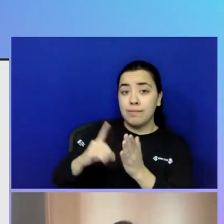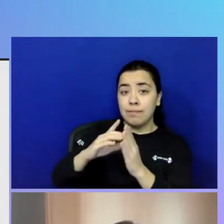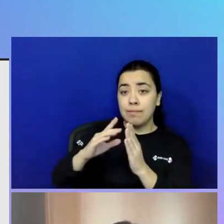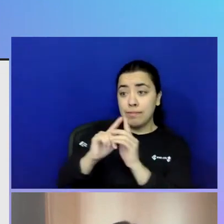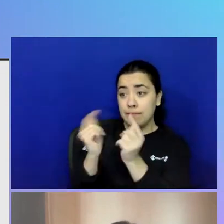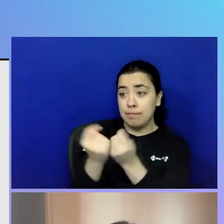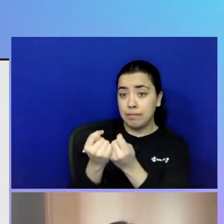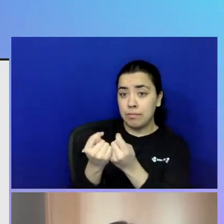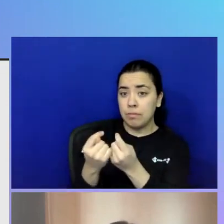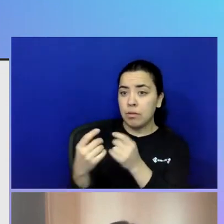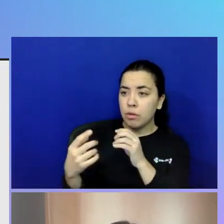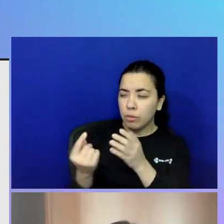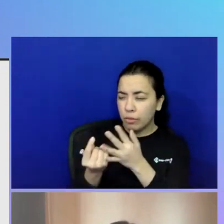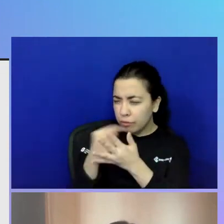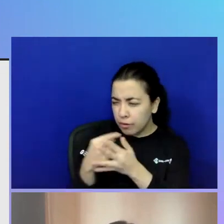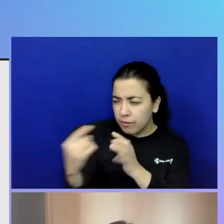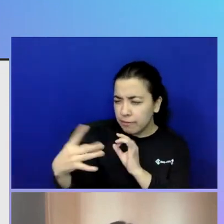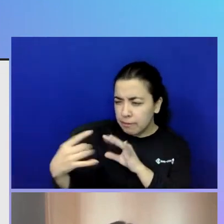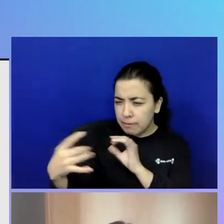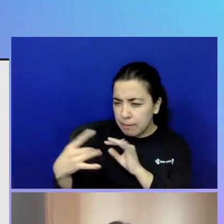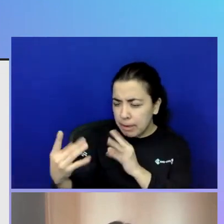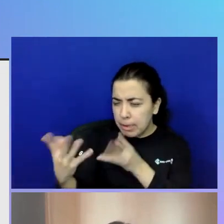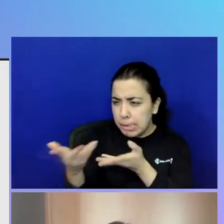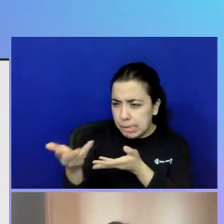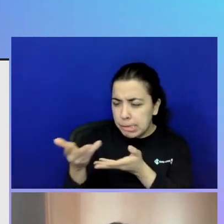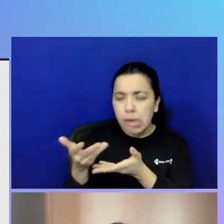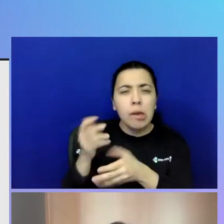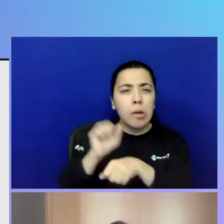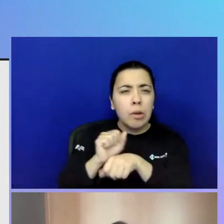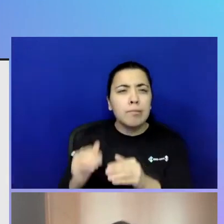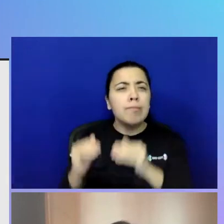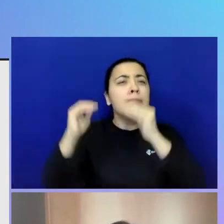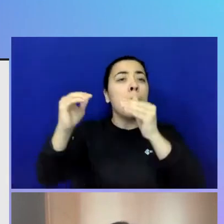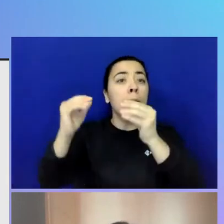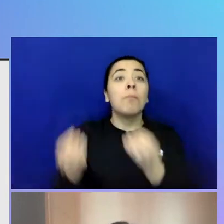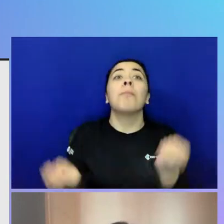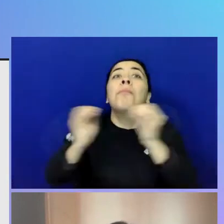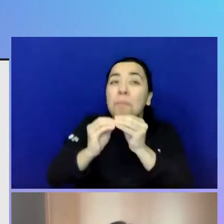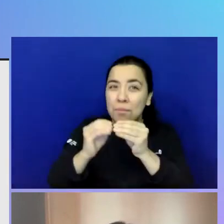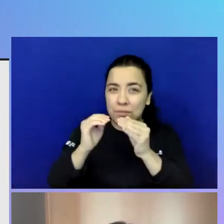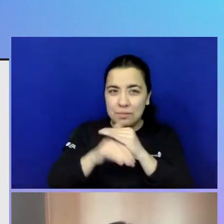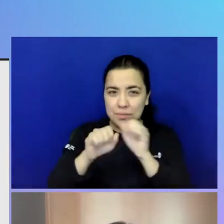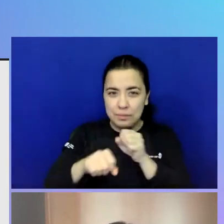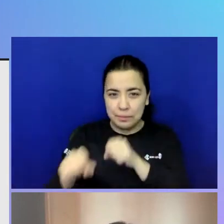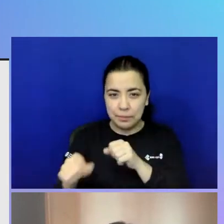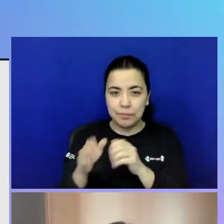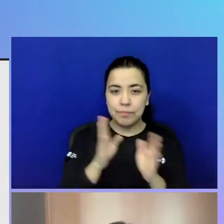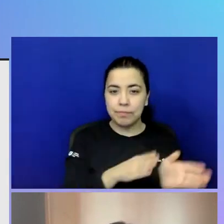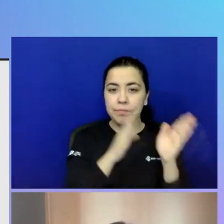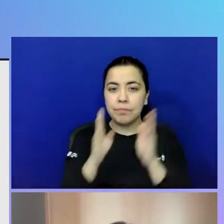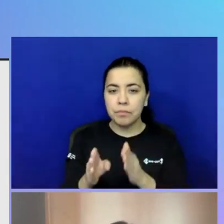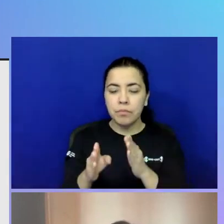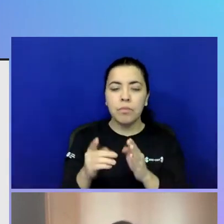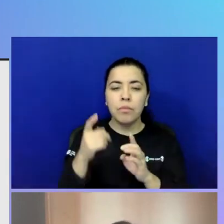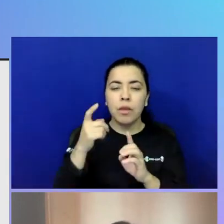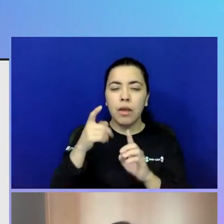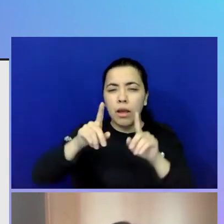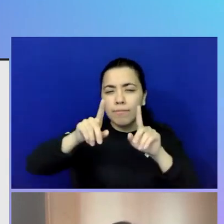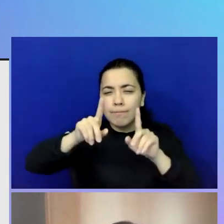accessible. We then utilize automated testing of our existing components, and with the use of the automated tools,